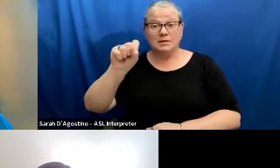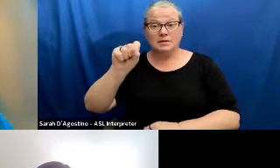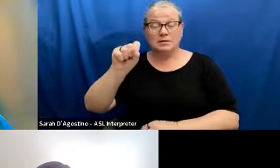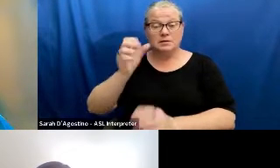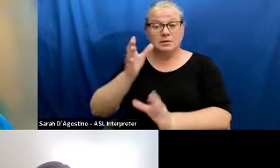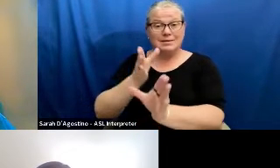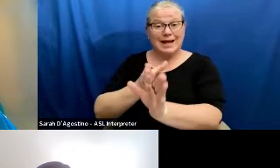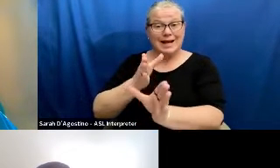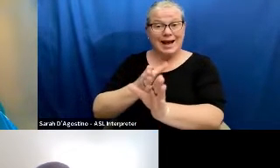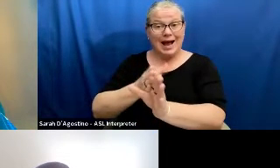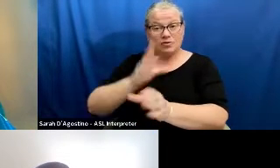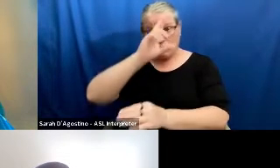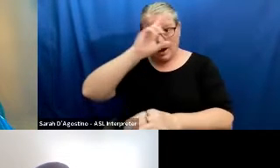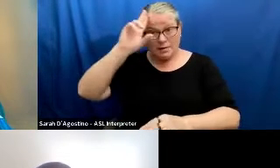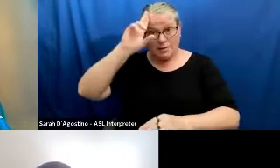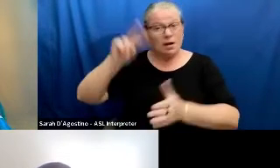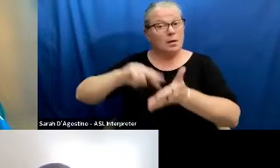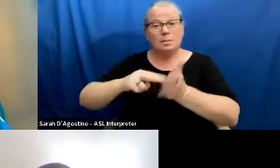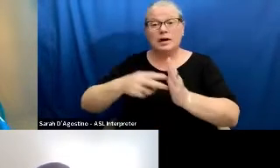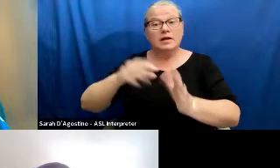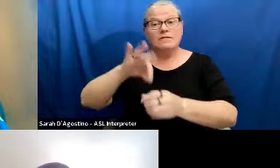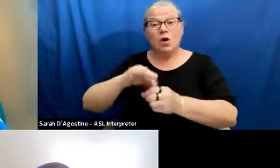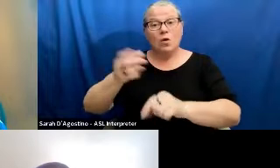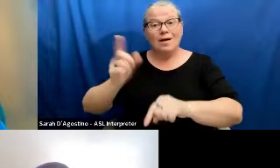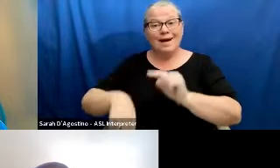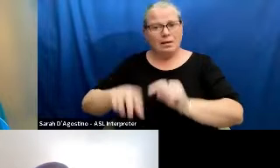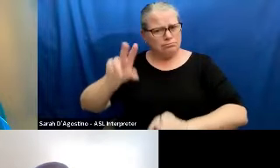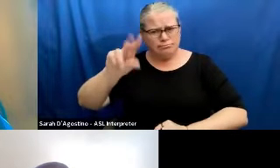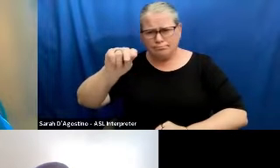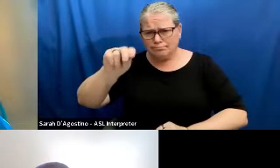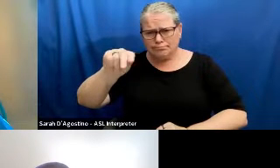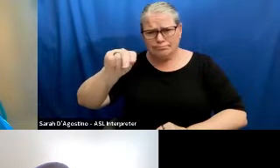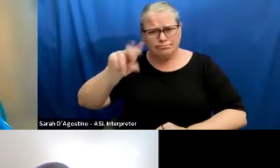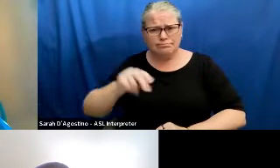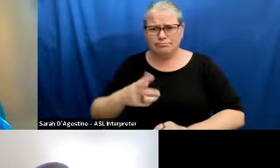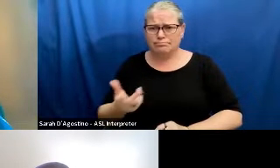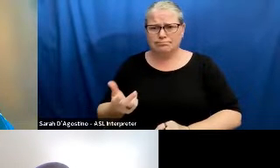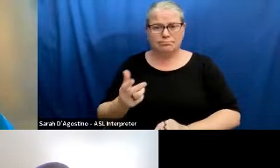does not mean that you lose your right to vote and the folks in the advocacy department there